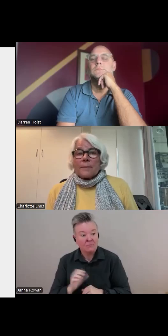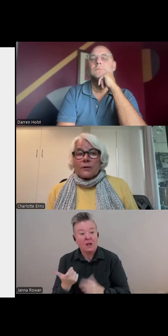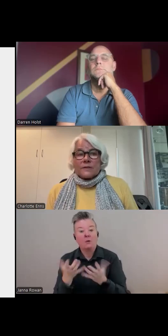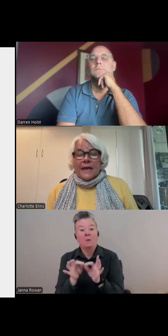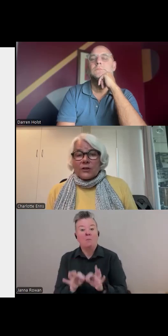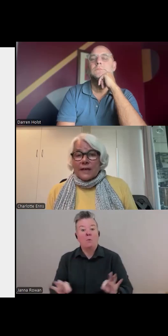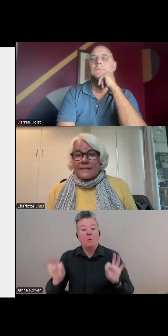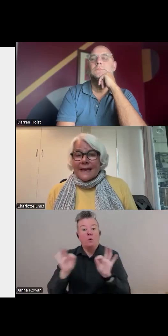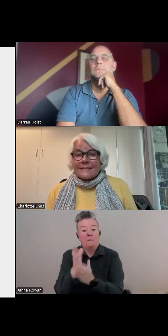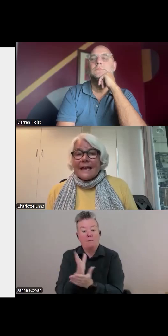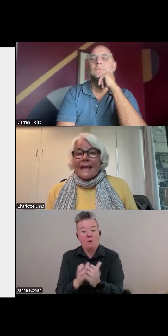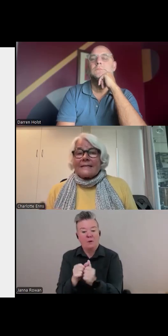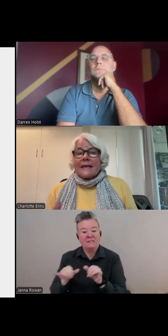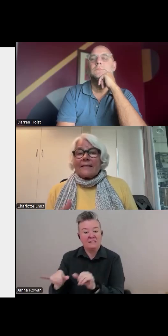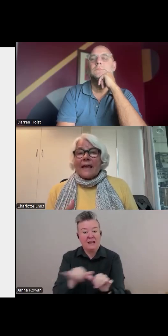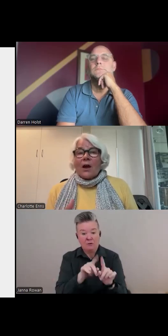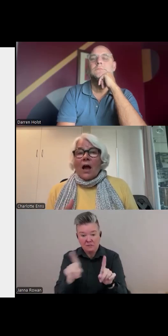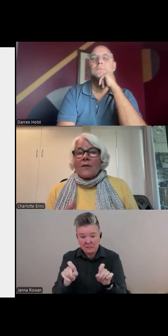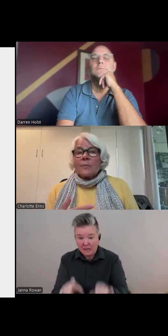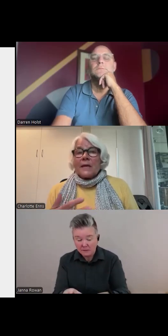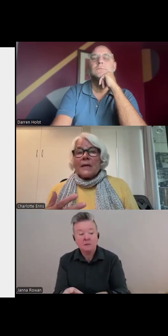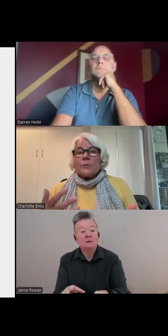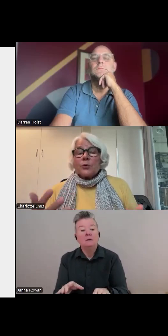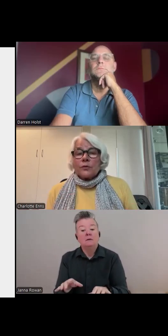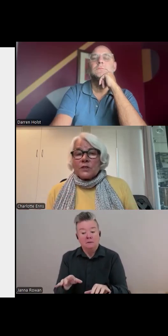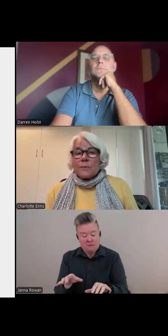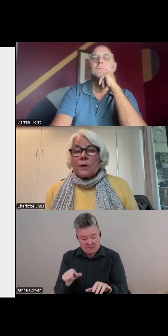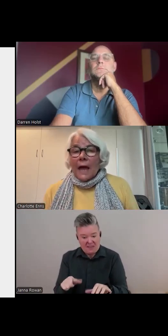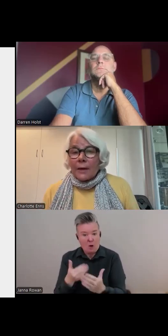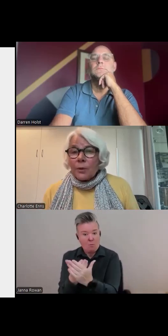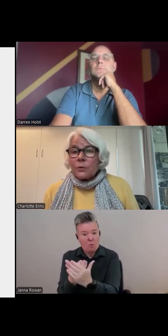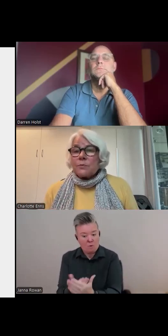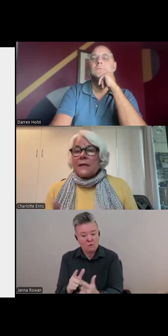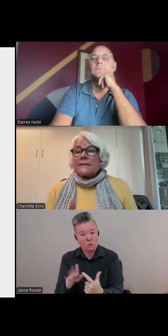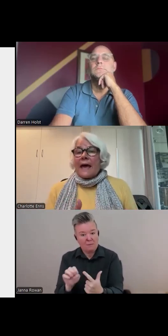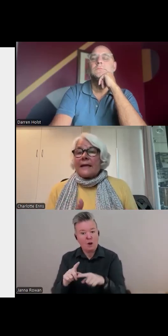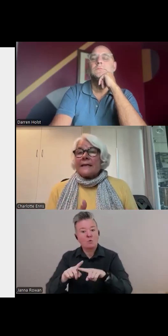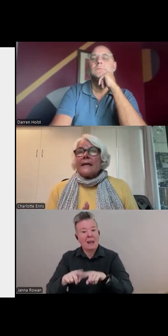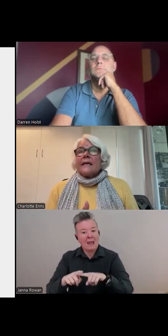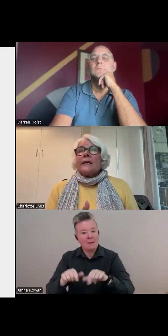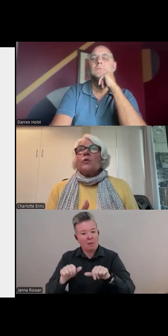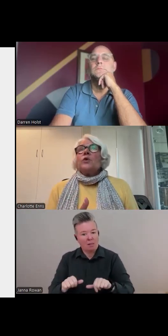about standardized tests is that they have been proven to be reliable, which means that